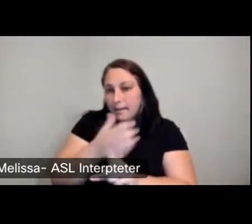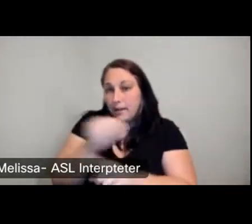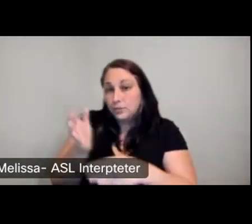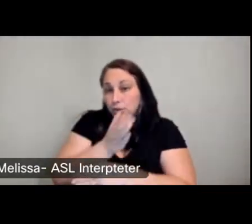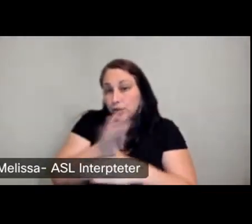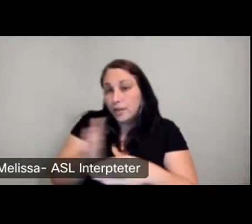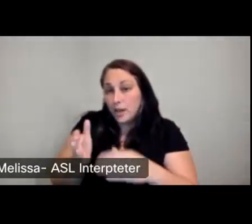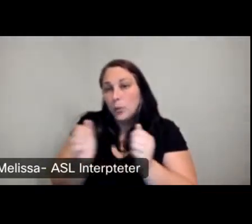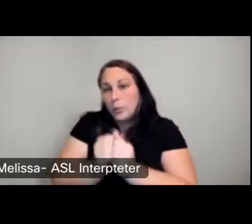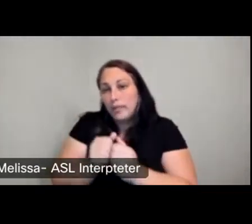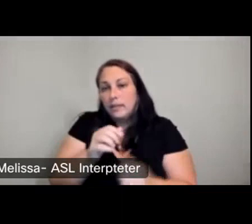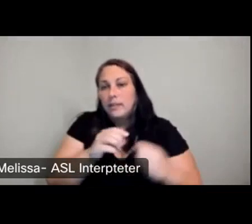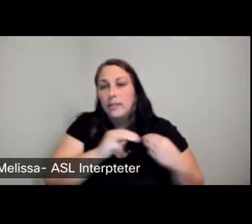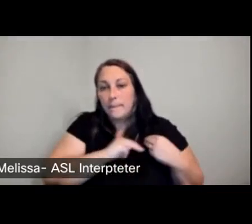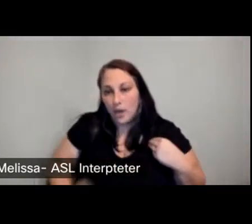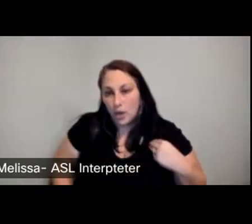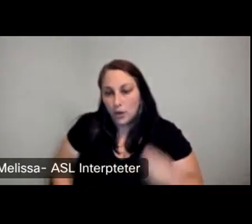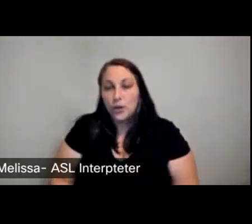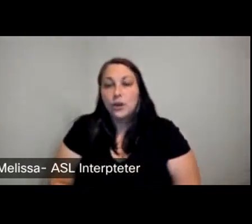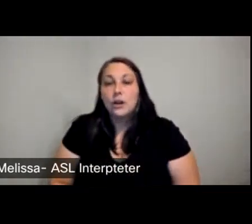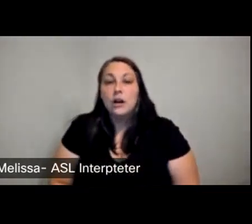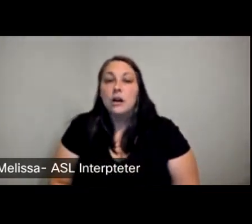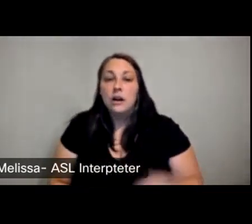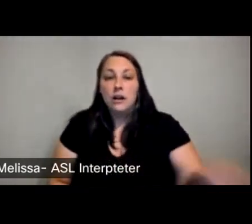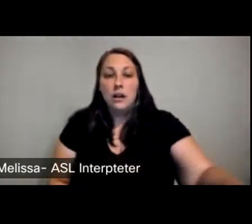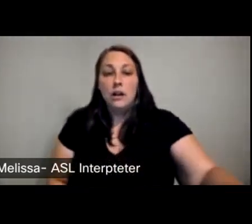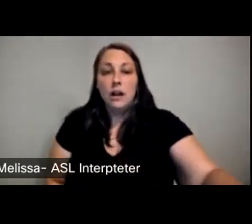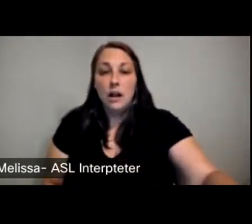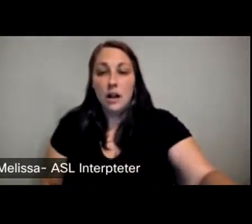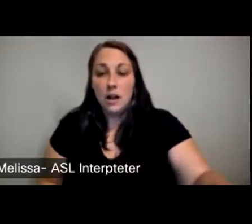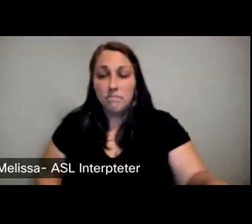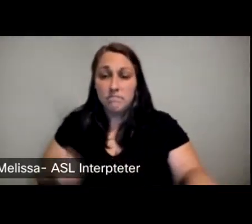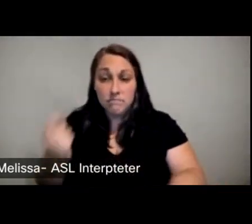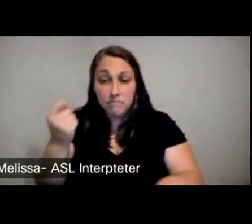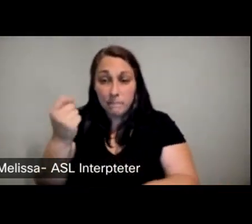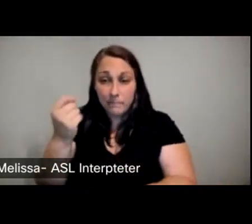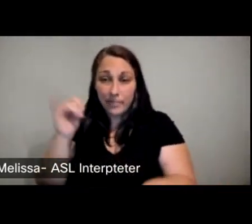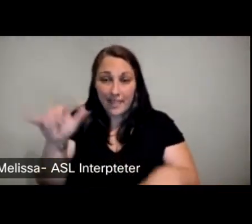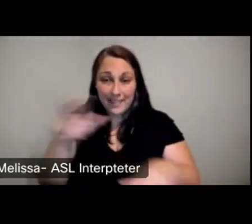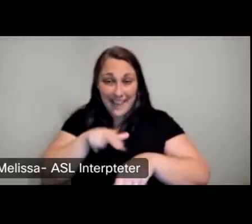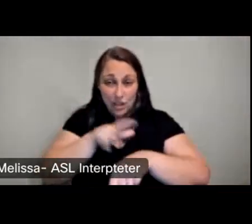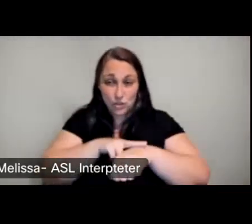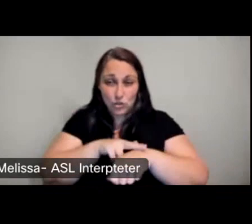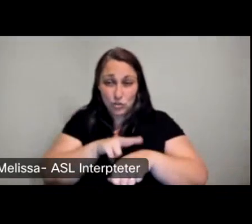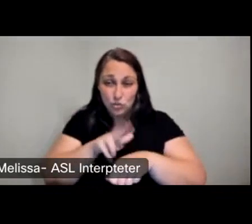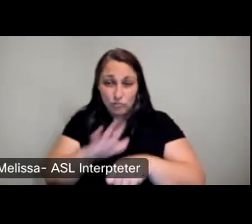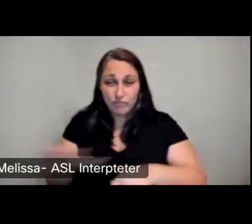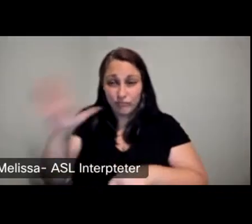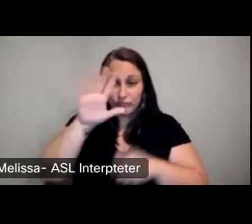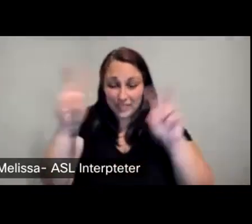um with the mayor um this is an a national issue not mainly in in big cities like like us New York